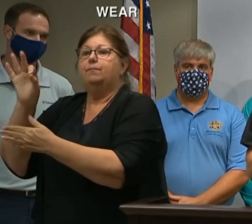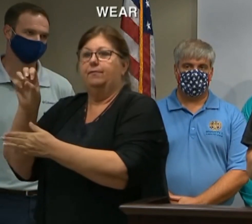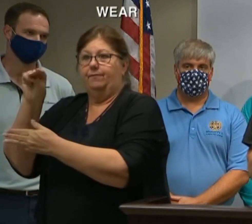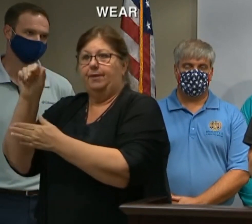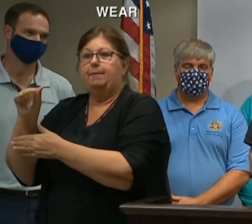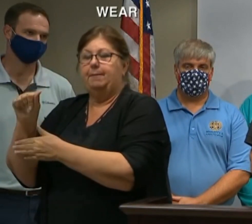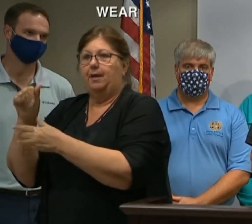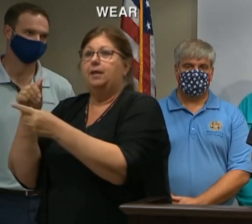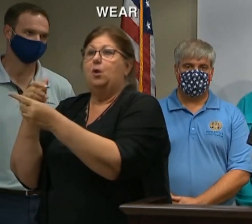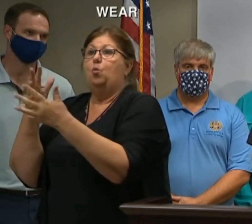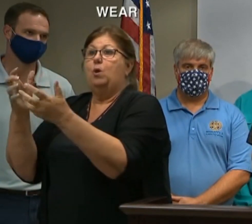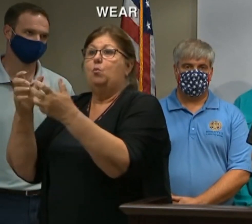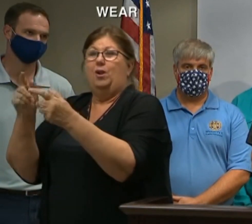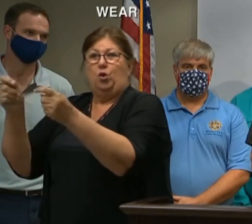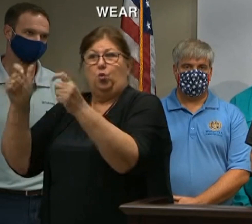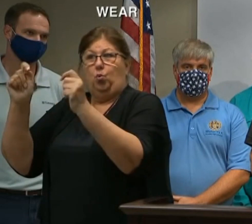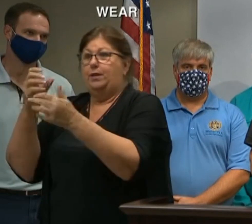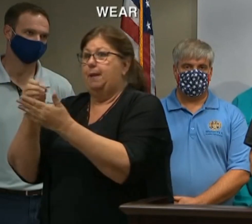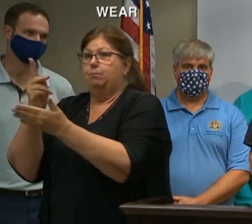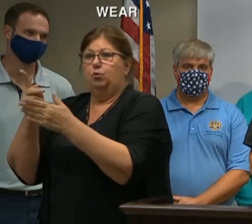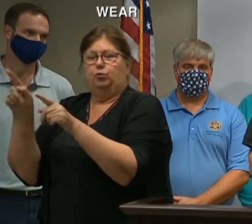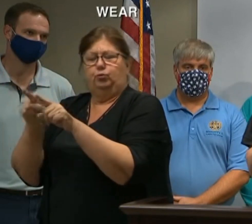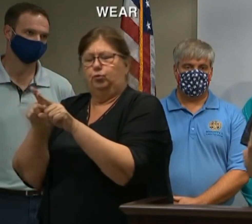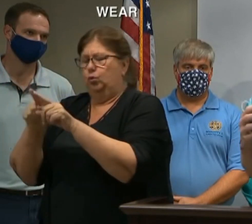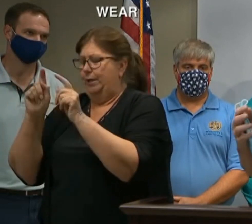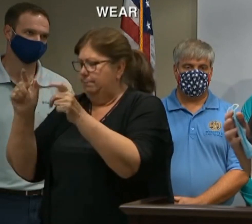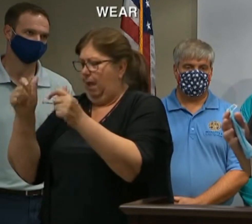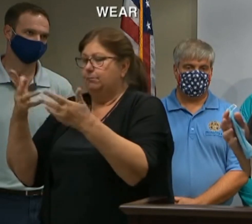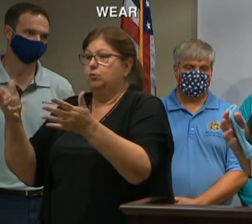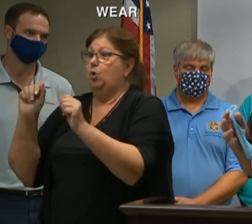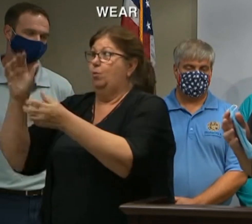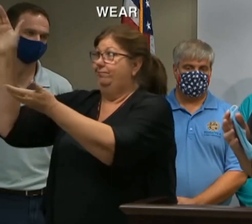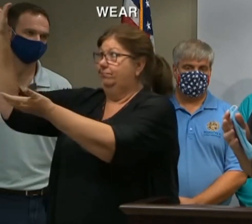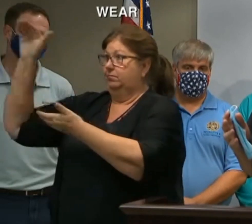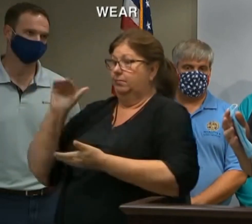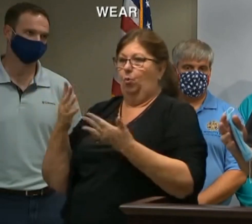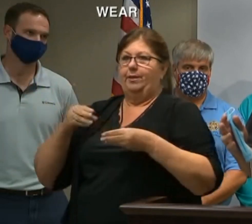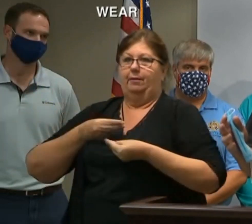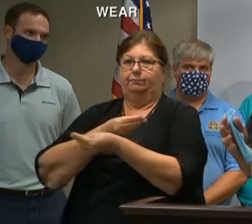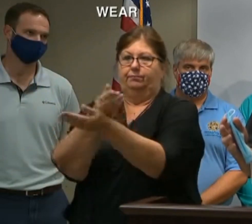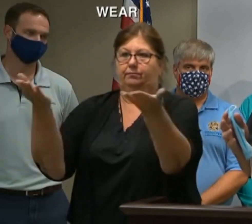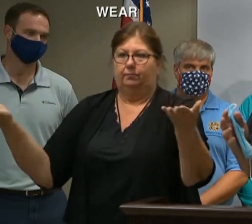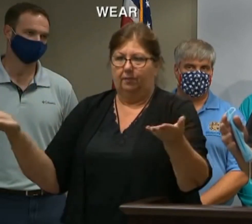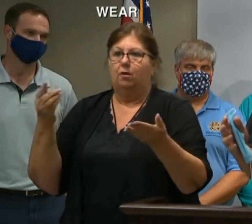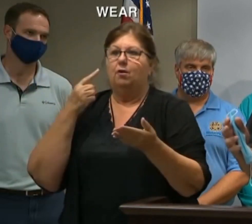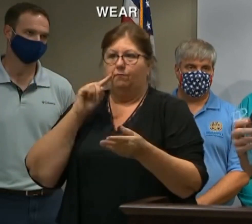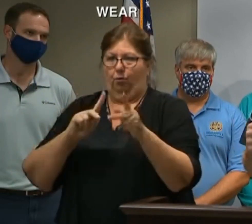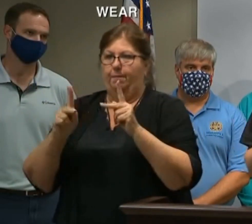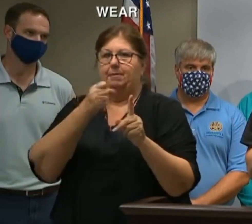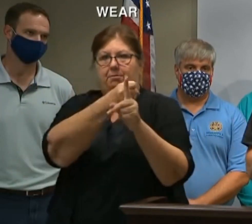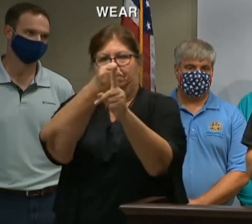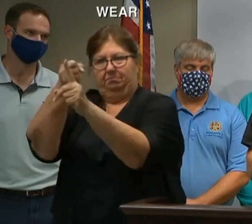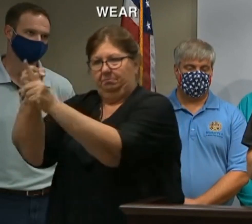approved as possible uh to make sure that we deliver those disaster uh resources to those impacted by sally as